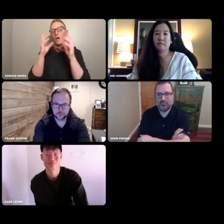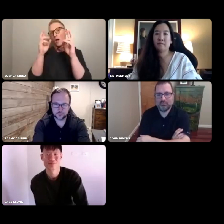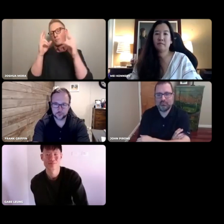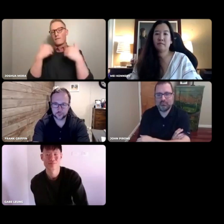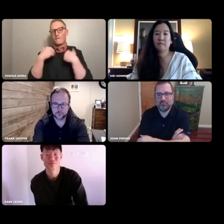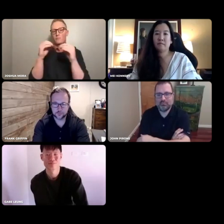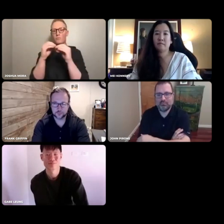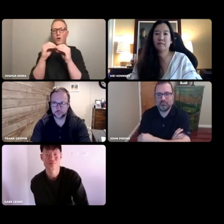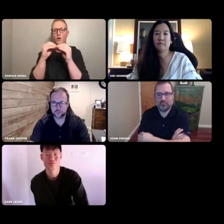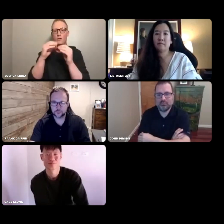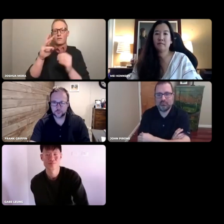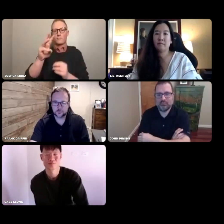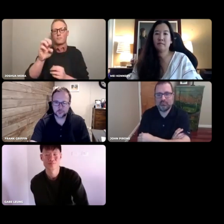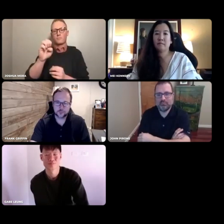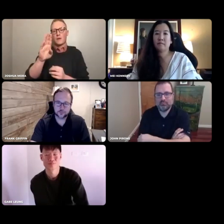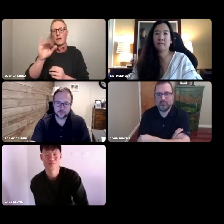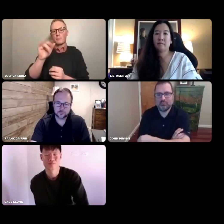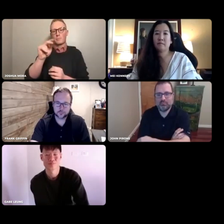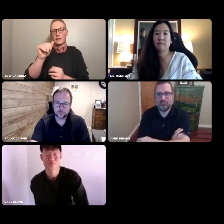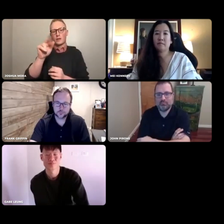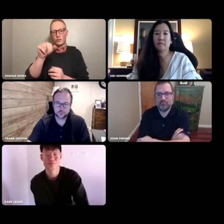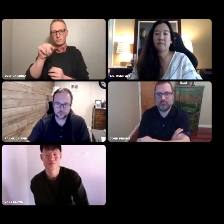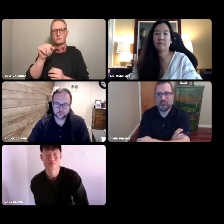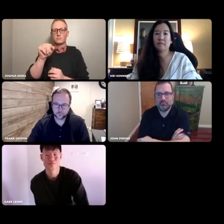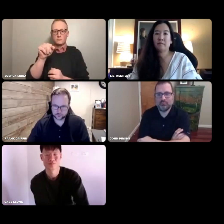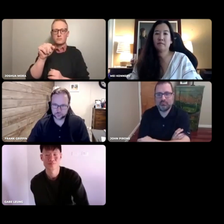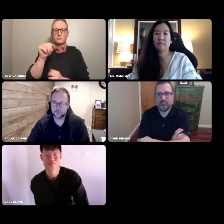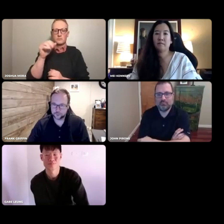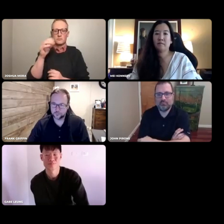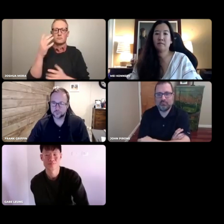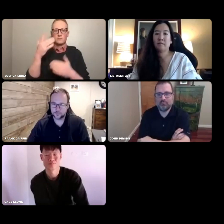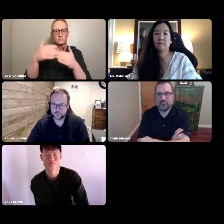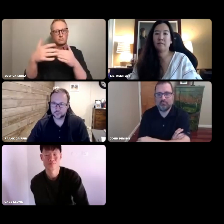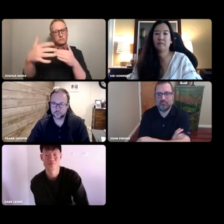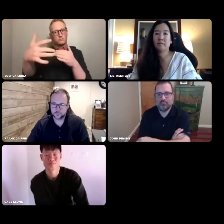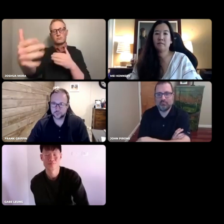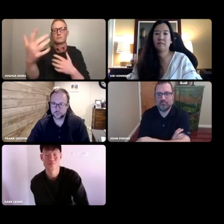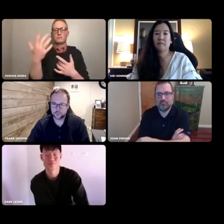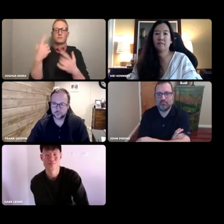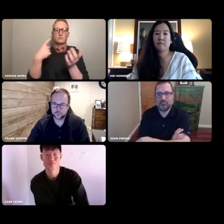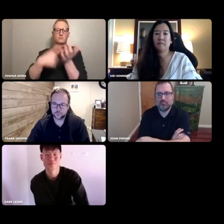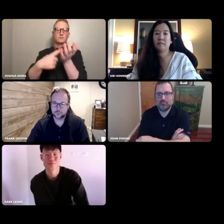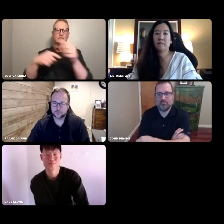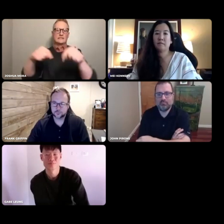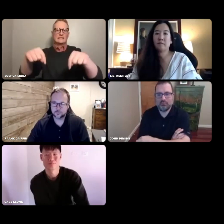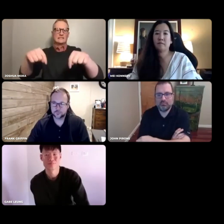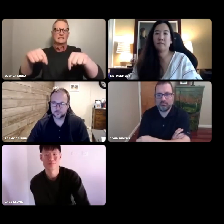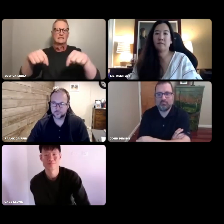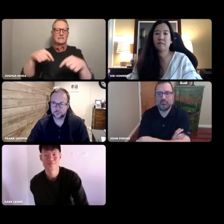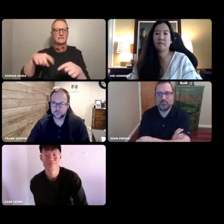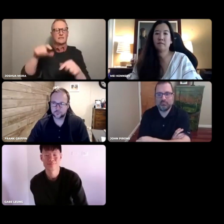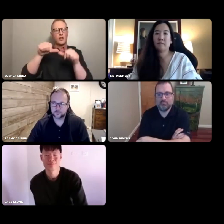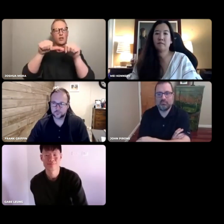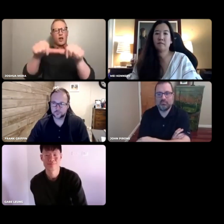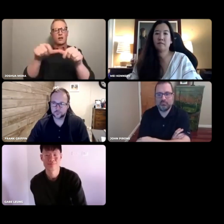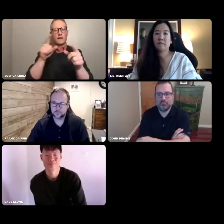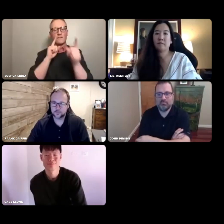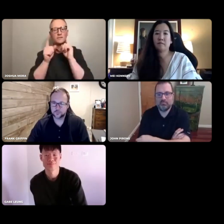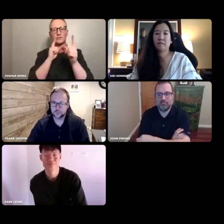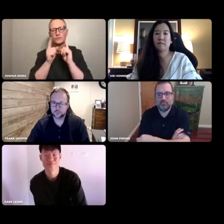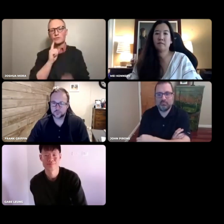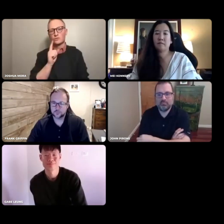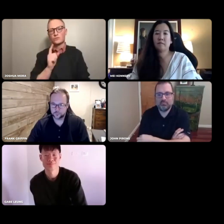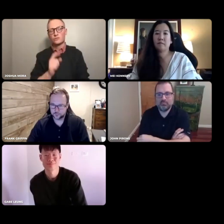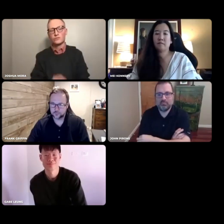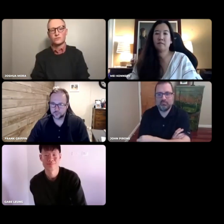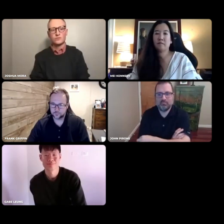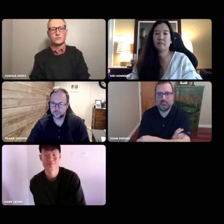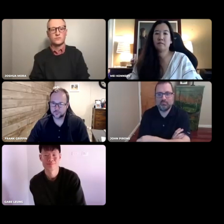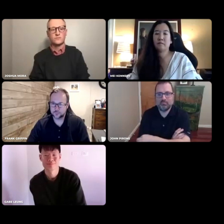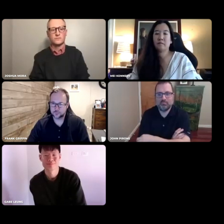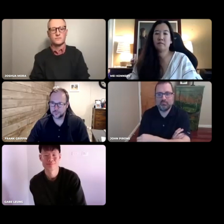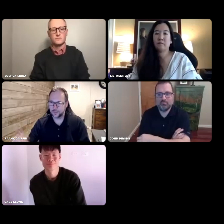I hope we will have more and more webinars to continue this discussion.